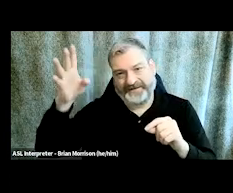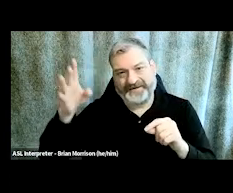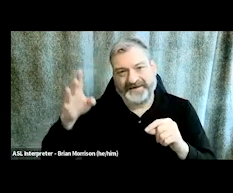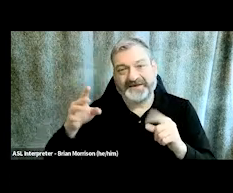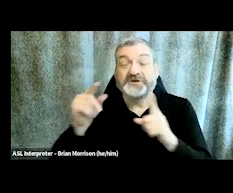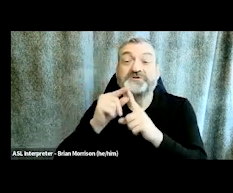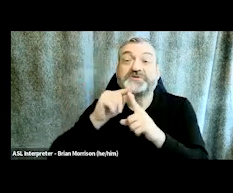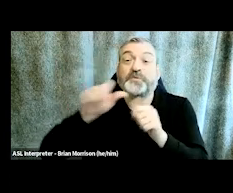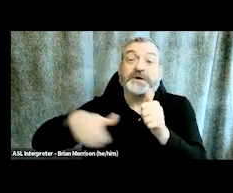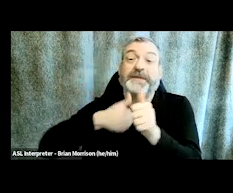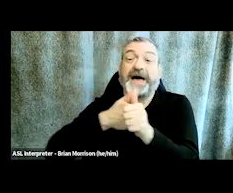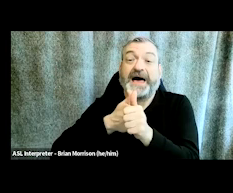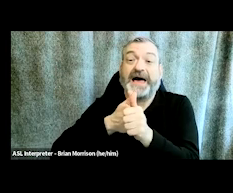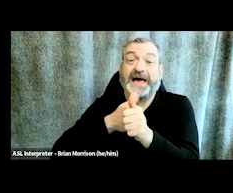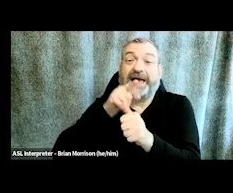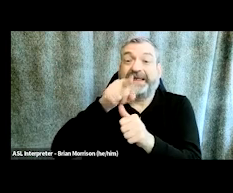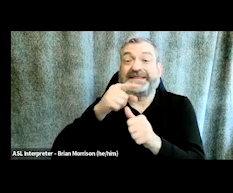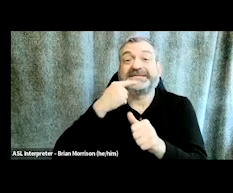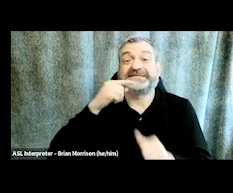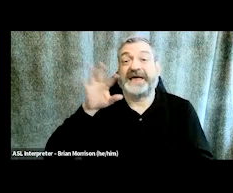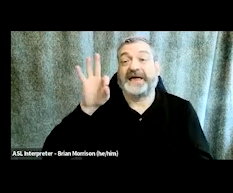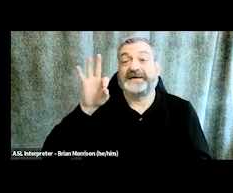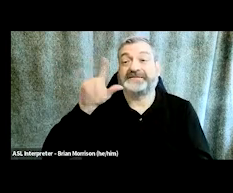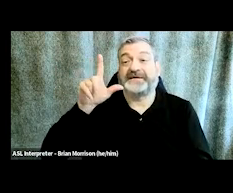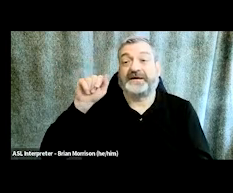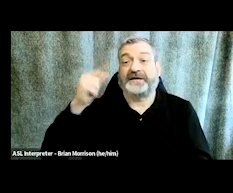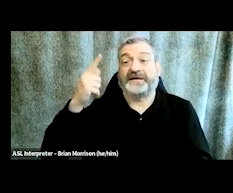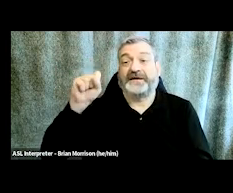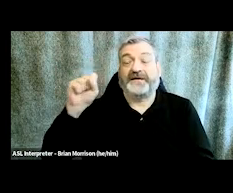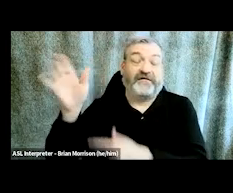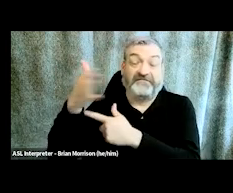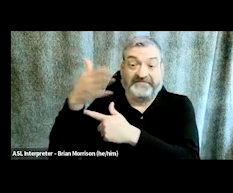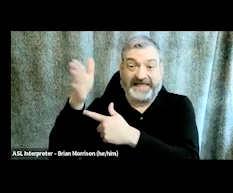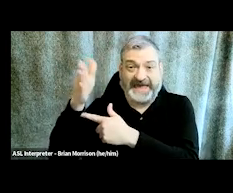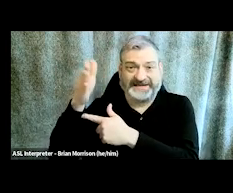I don't think most people in the United States who don't have the context of what these flags represent